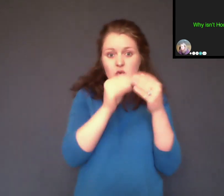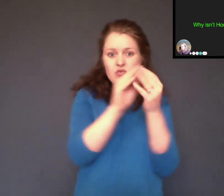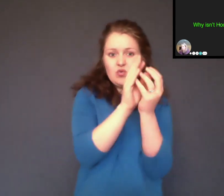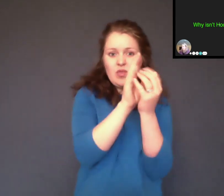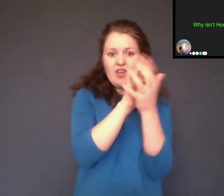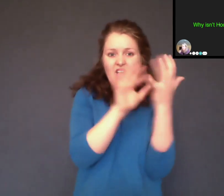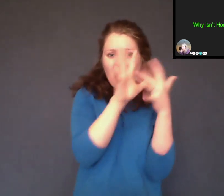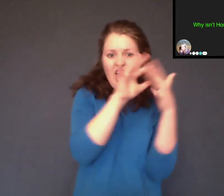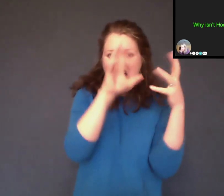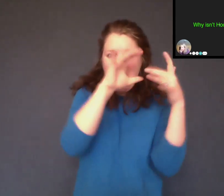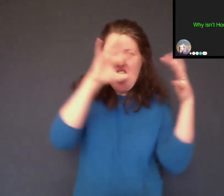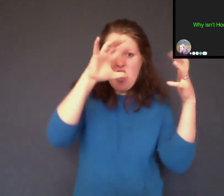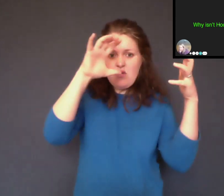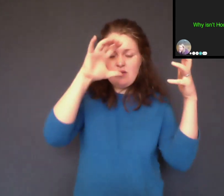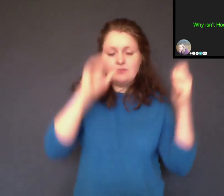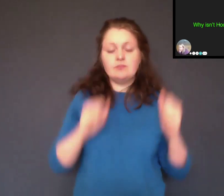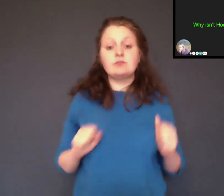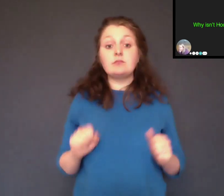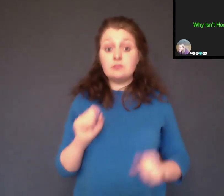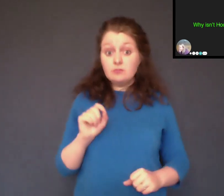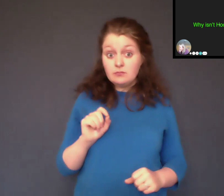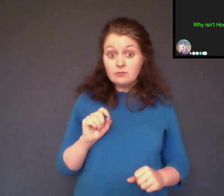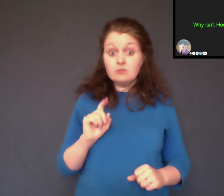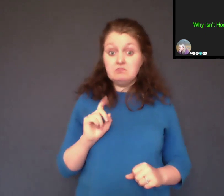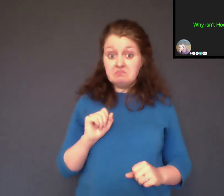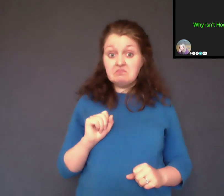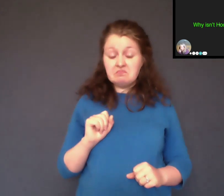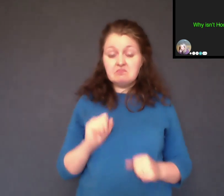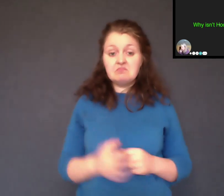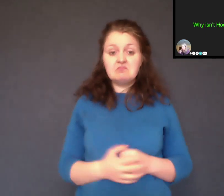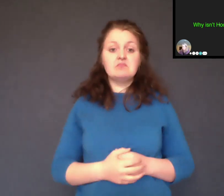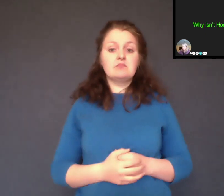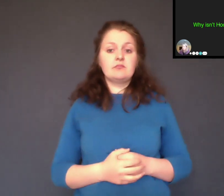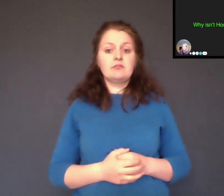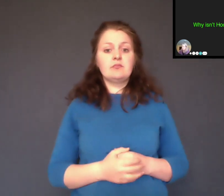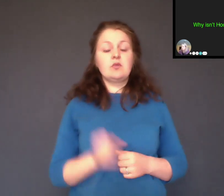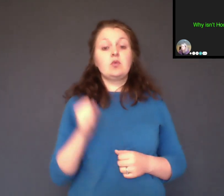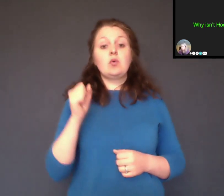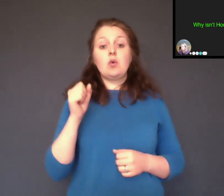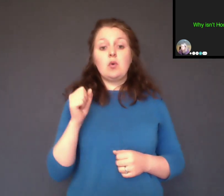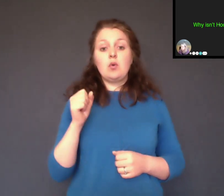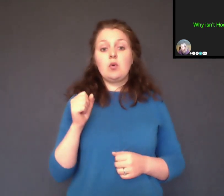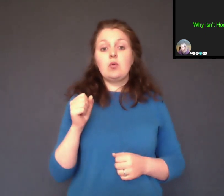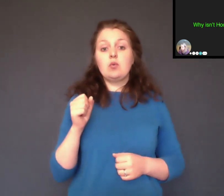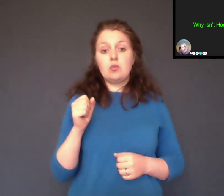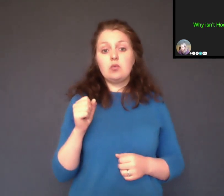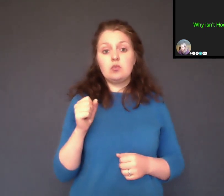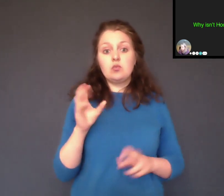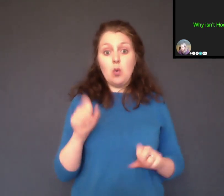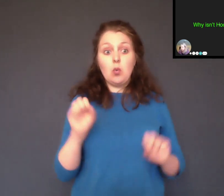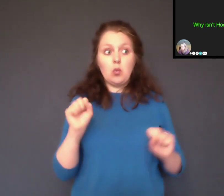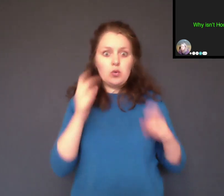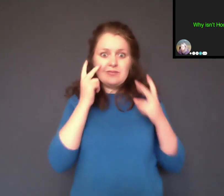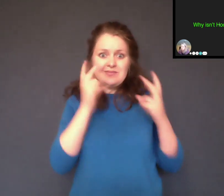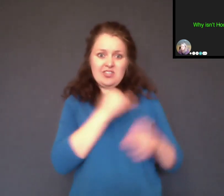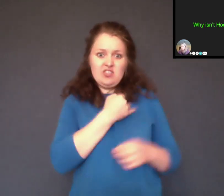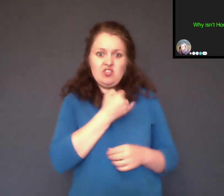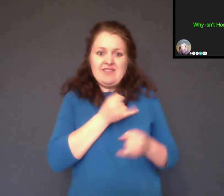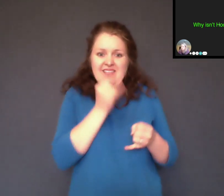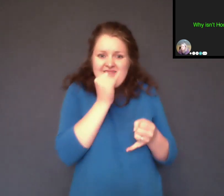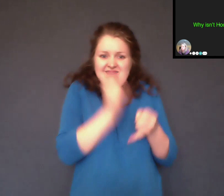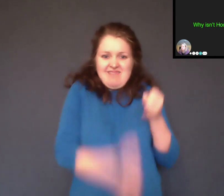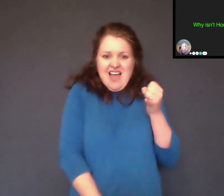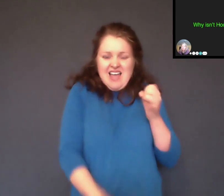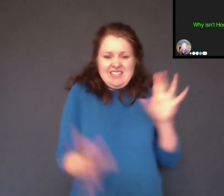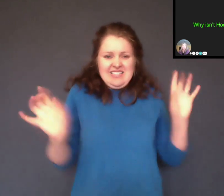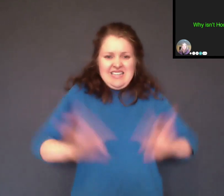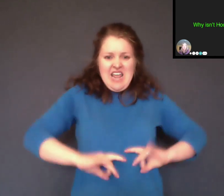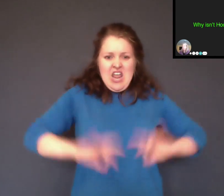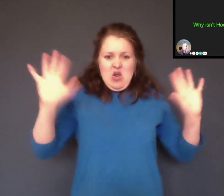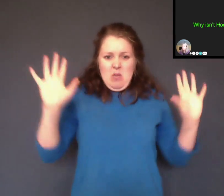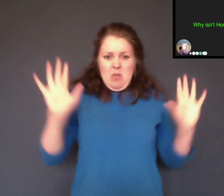cloud however and so and so was witness to jive's last terrible moments